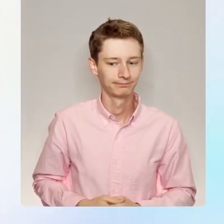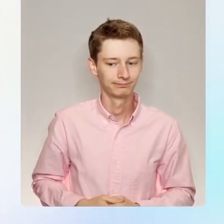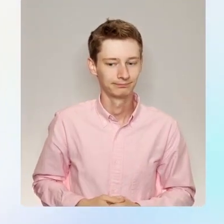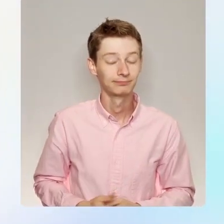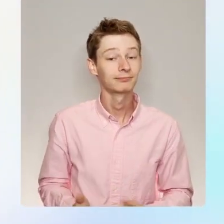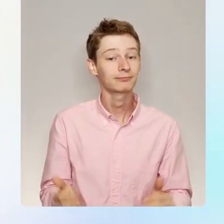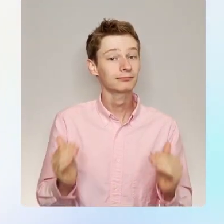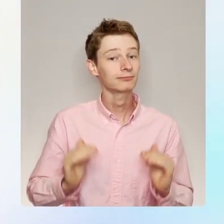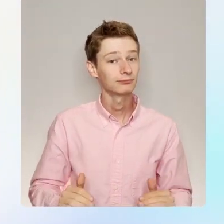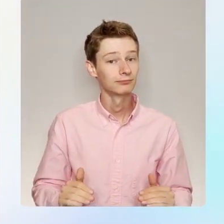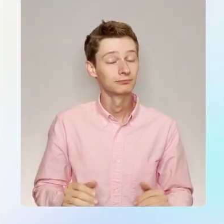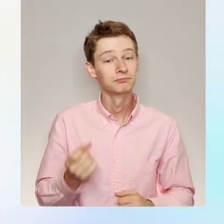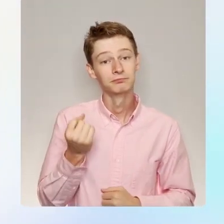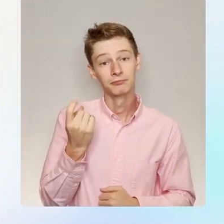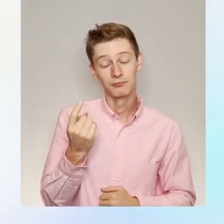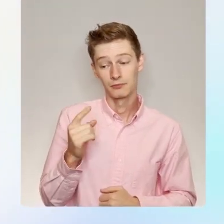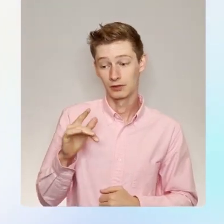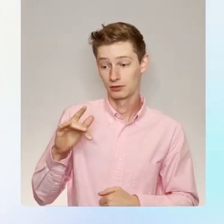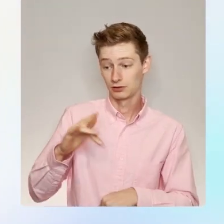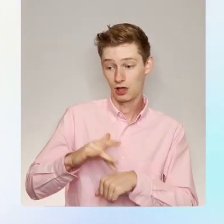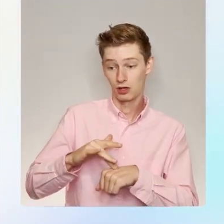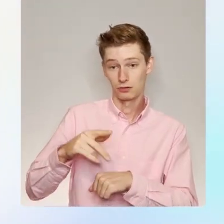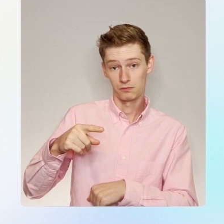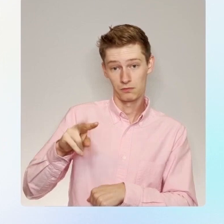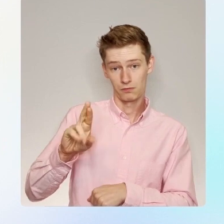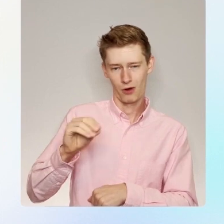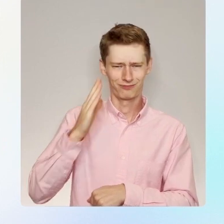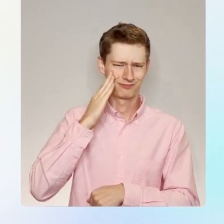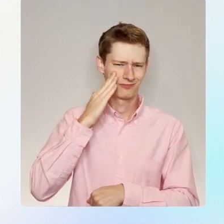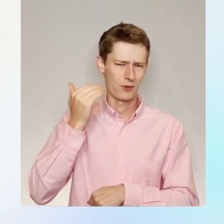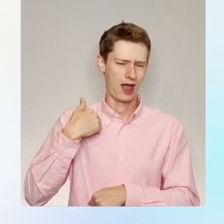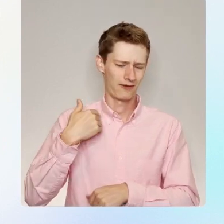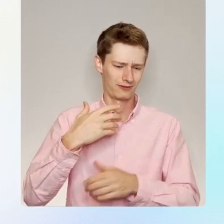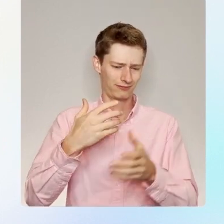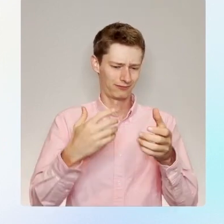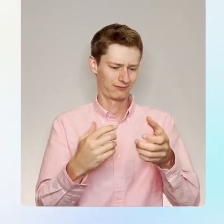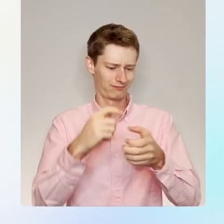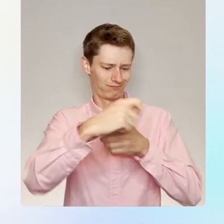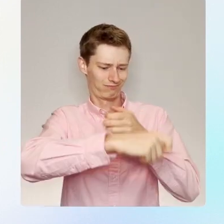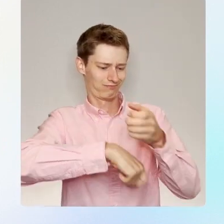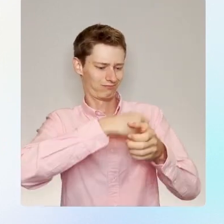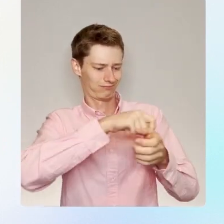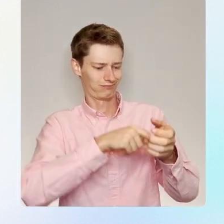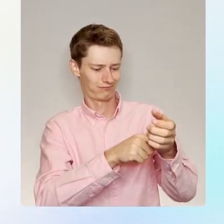Next, while the Touch Pro Controllers come with the lanyards we're all familiar with, these lanyards are removable